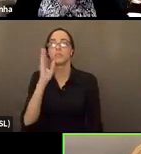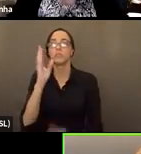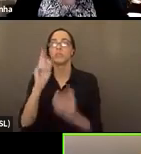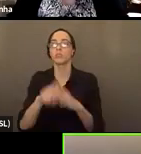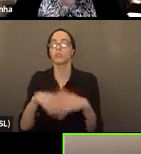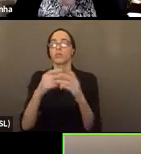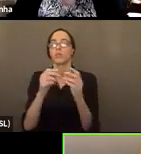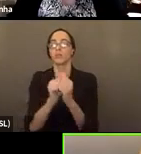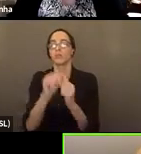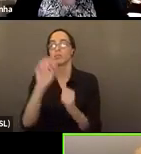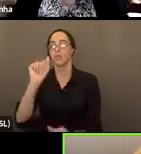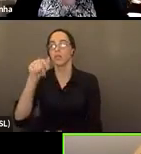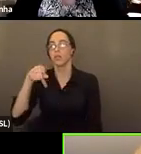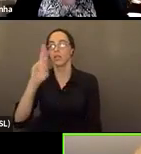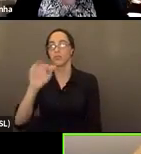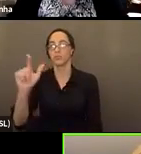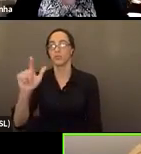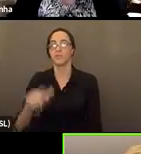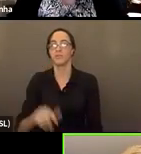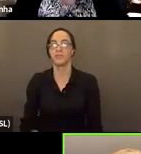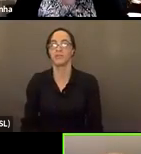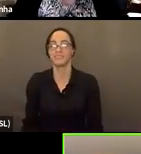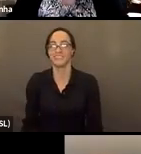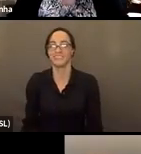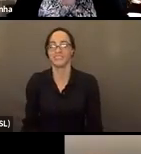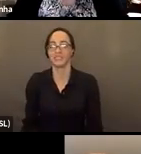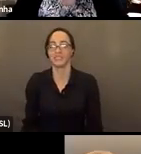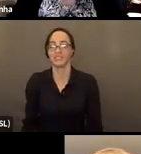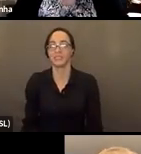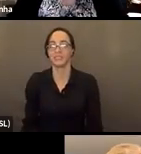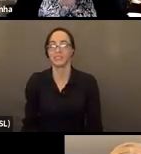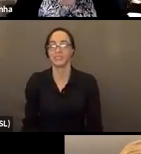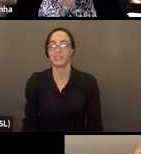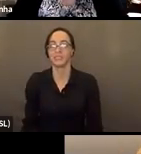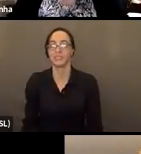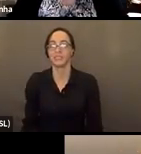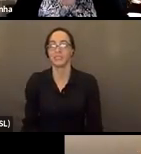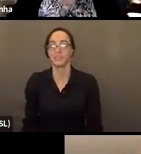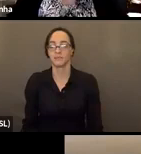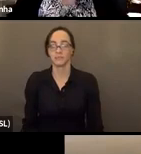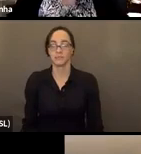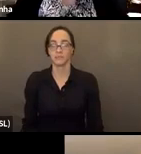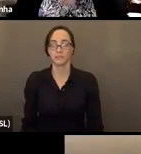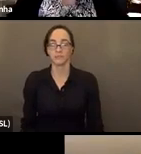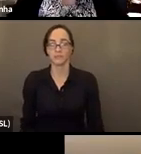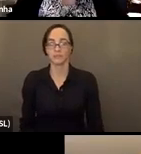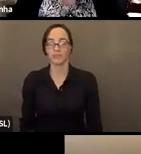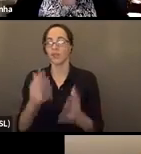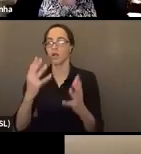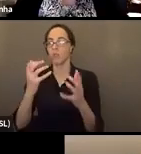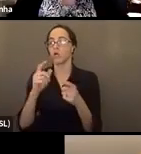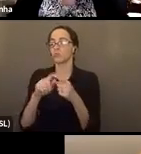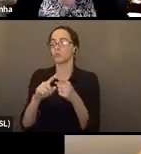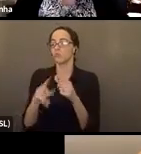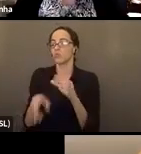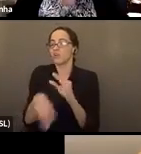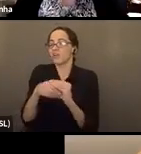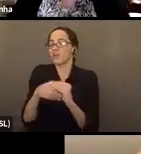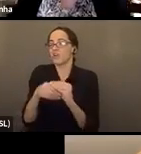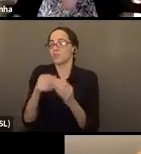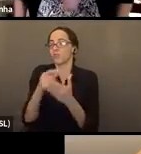april uh well i wanted to finish off with what you were just speaking about as well we also had